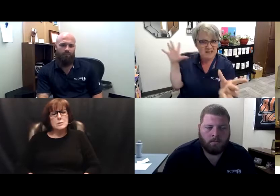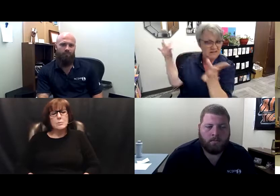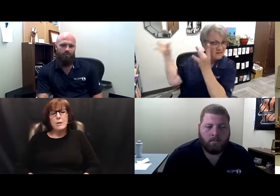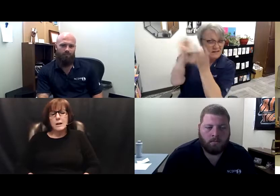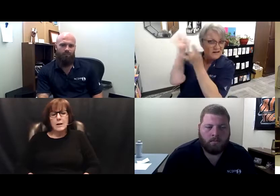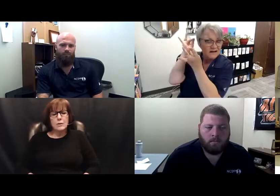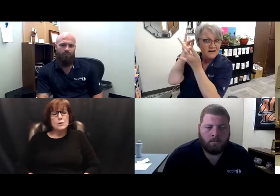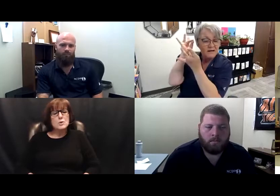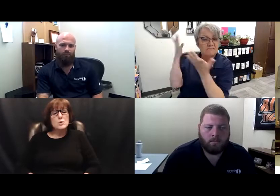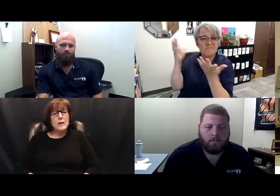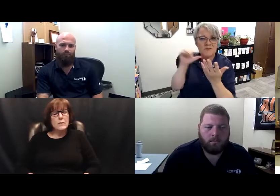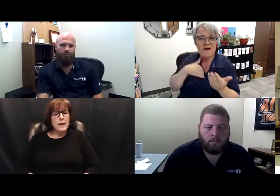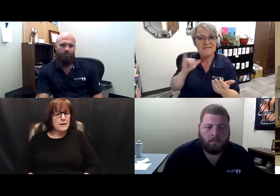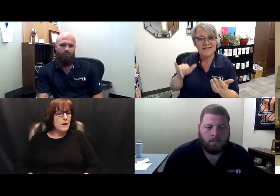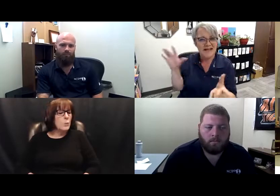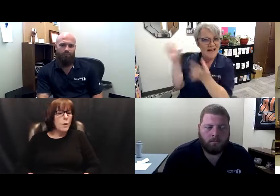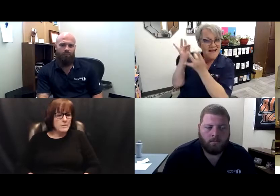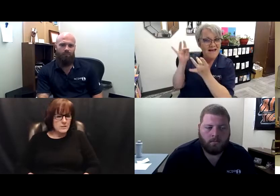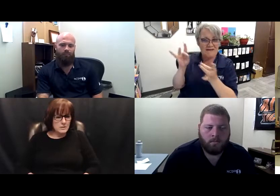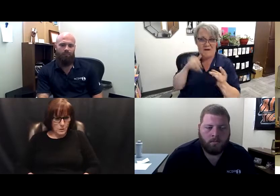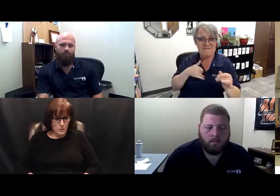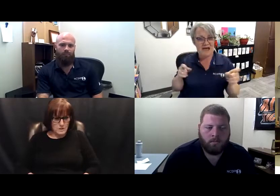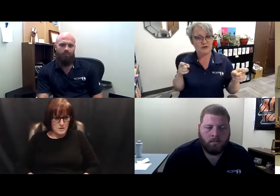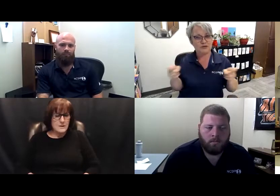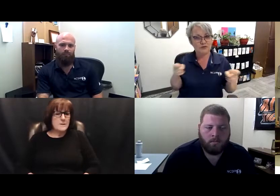block out or tune out that unwanted noise